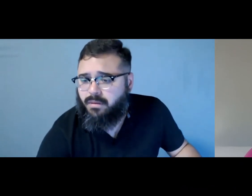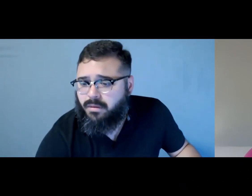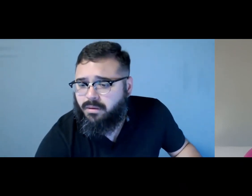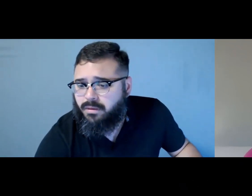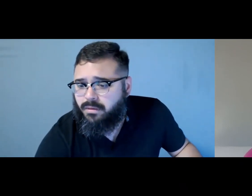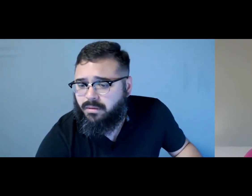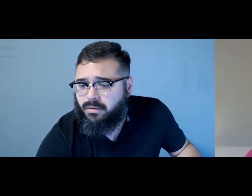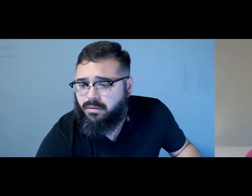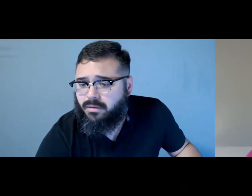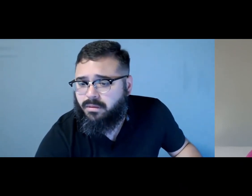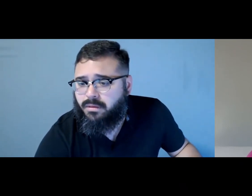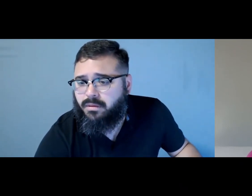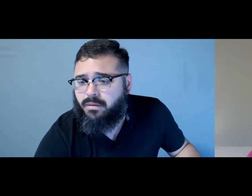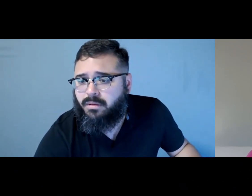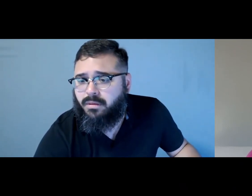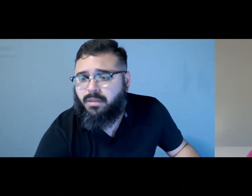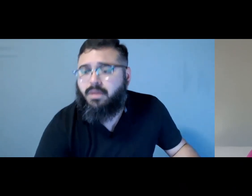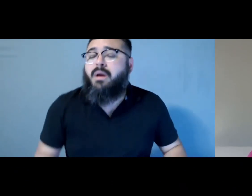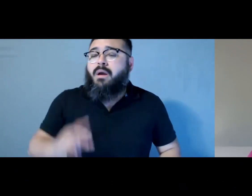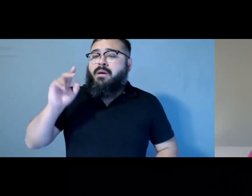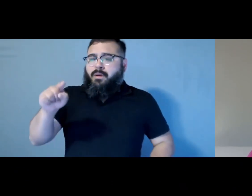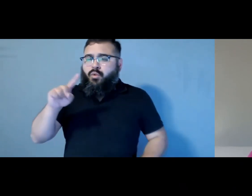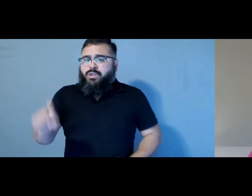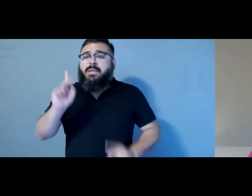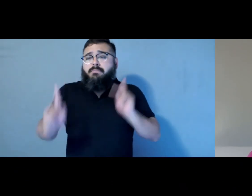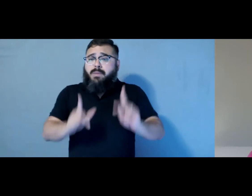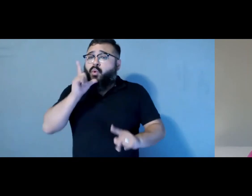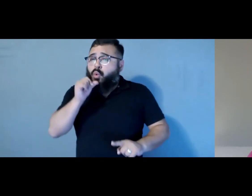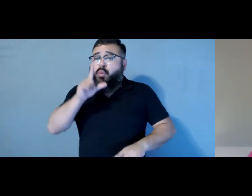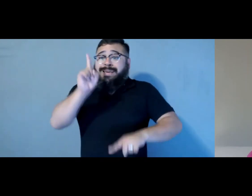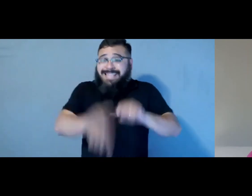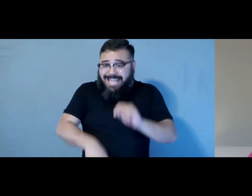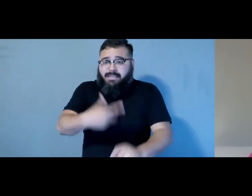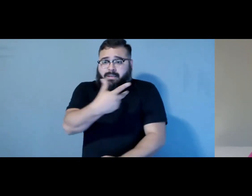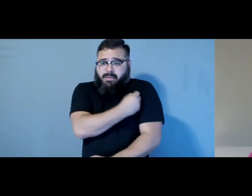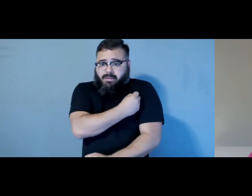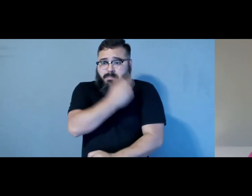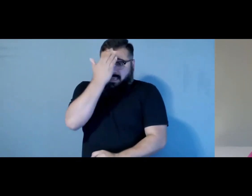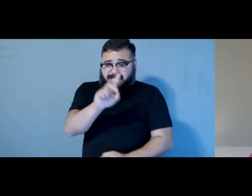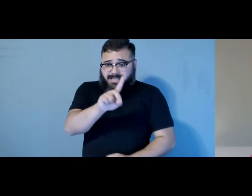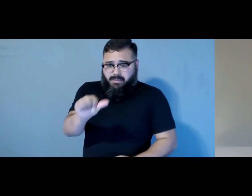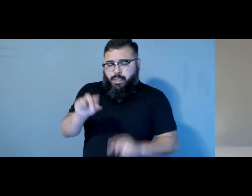So are people who can't get the vaccine because of disability looked at as a direct threat?